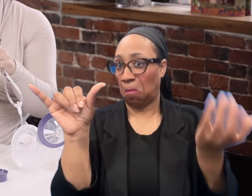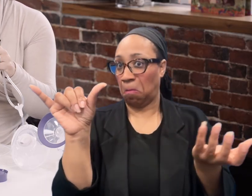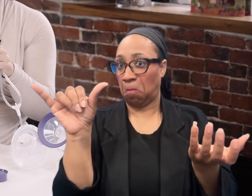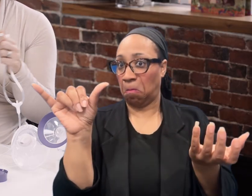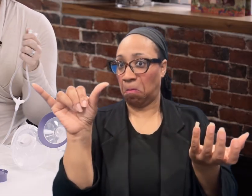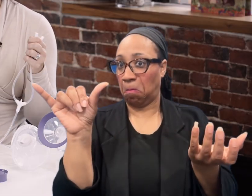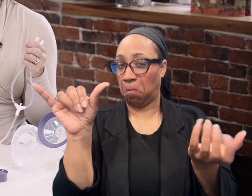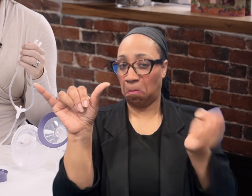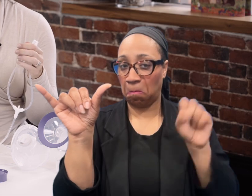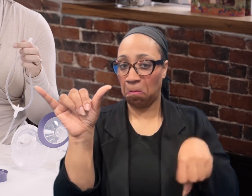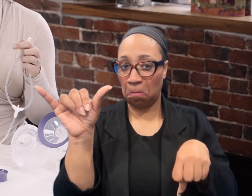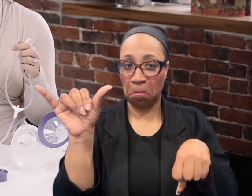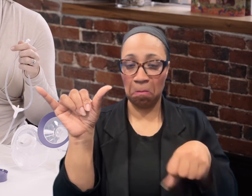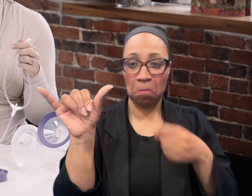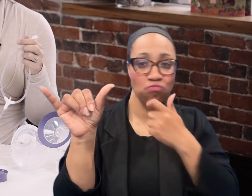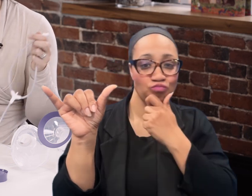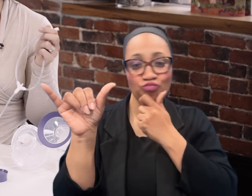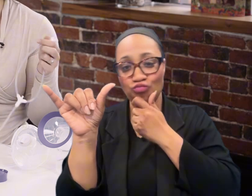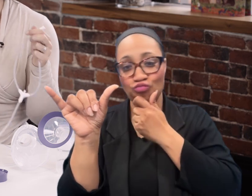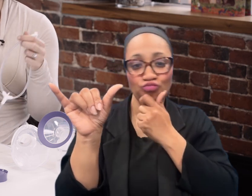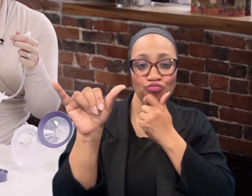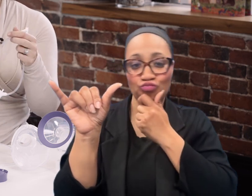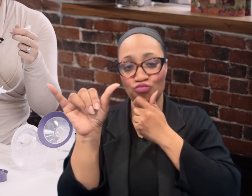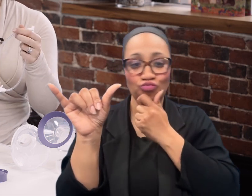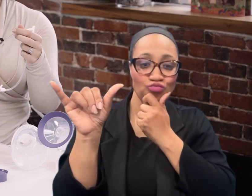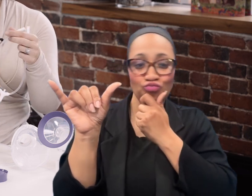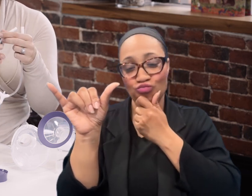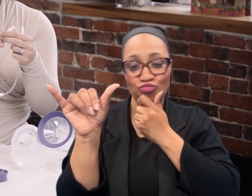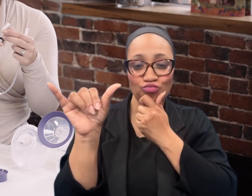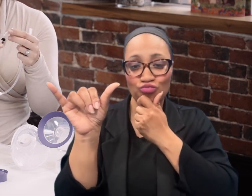If you're going to be single pumping, you wouldn't have both sides out. So, what